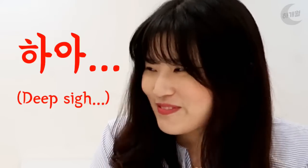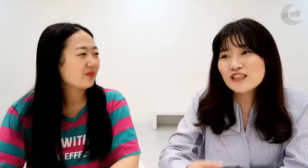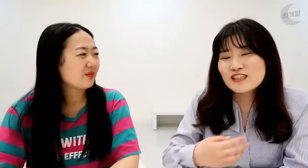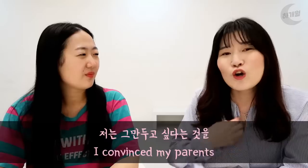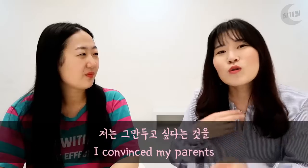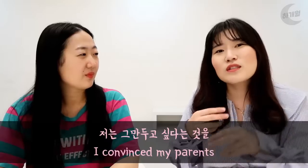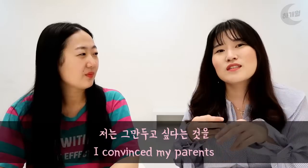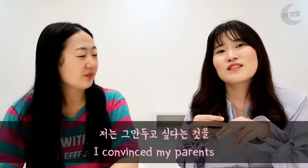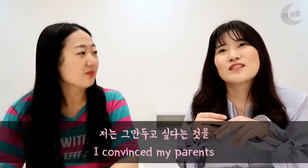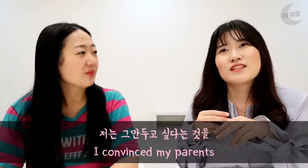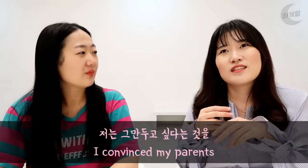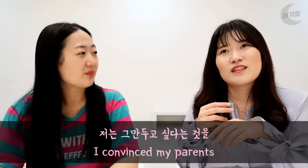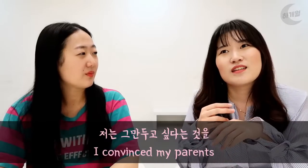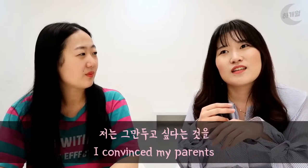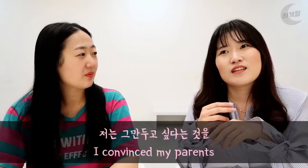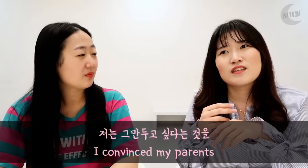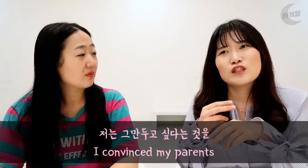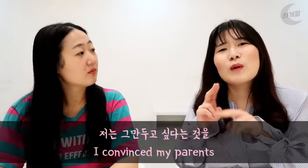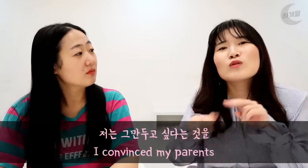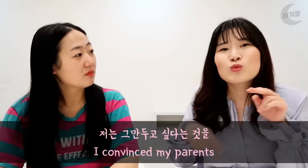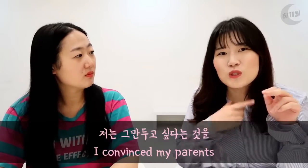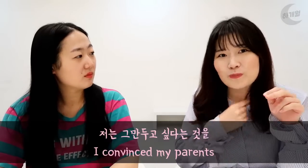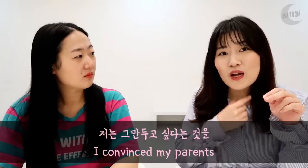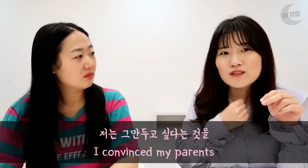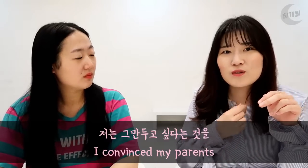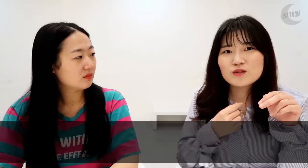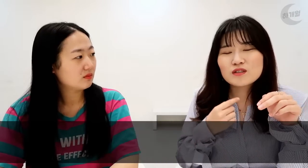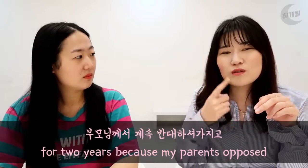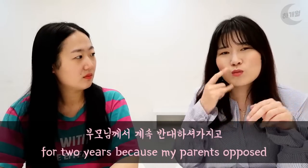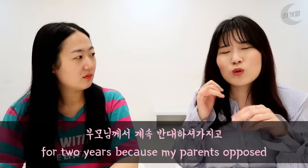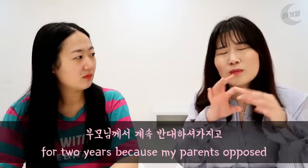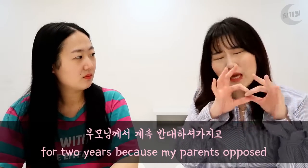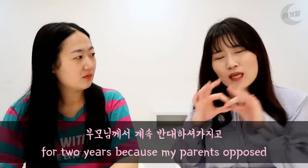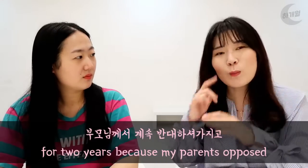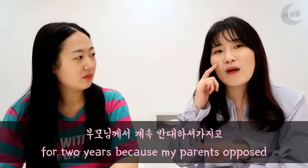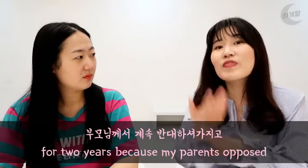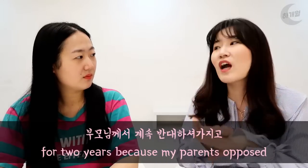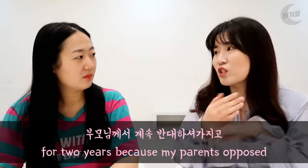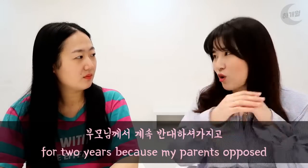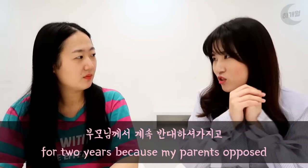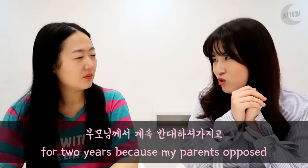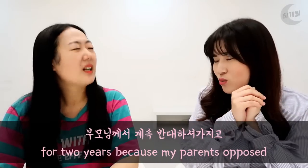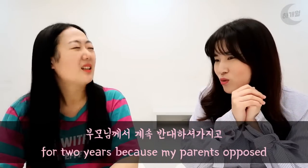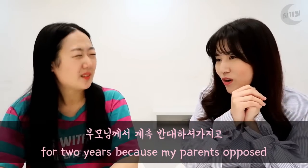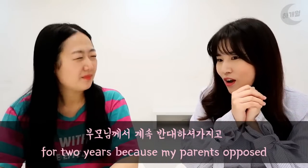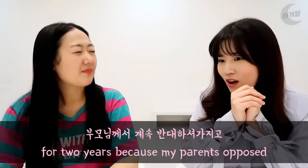I convinced my parents for two years because my parents opposed